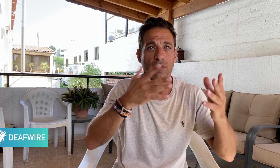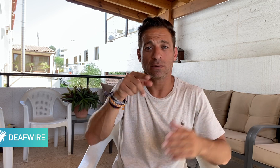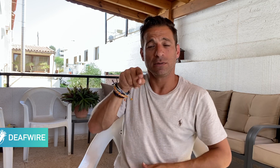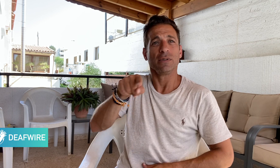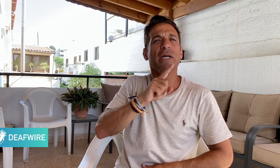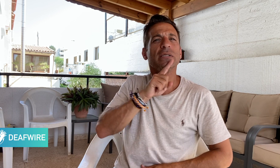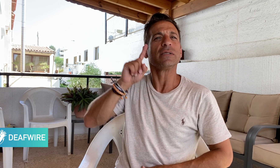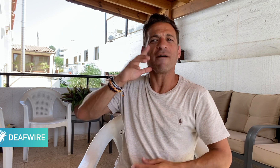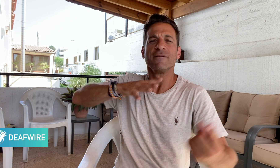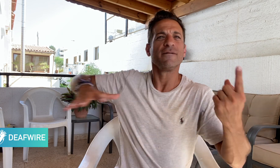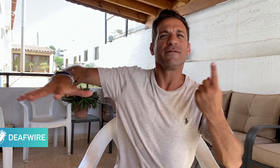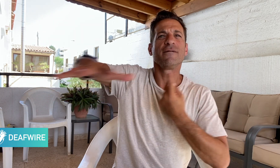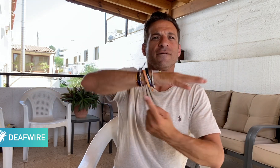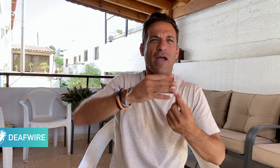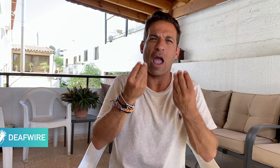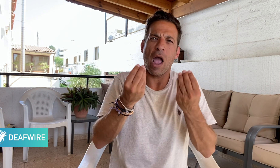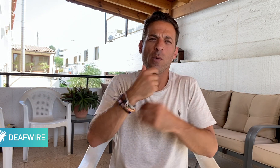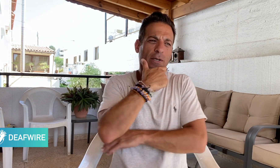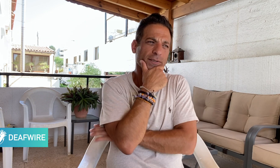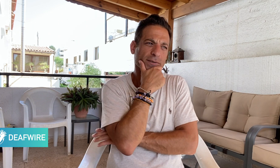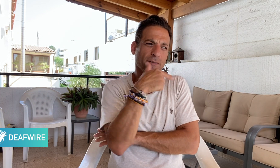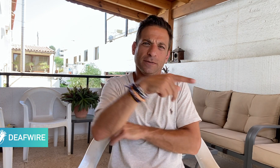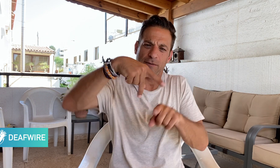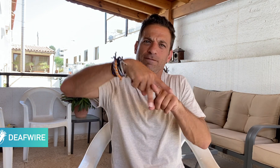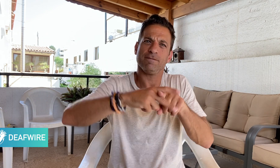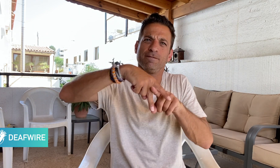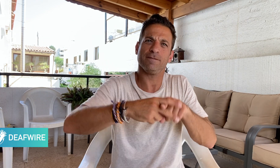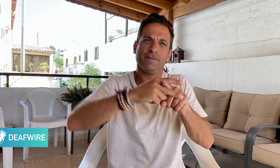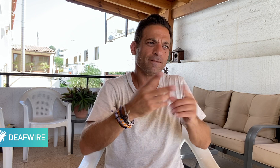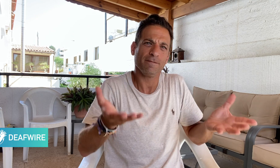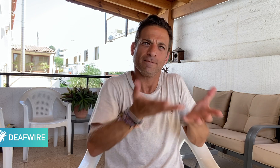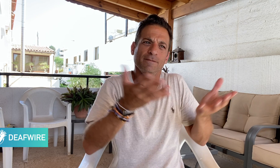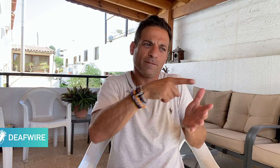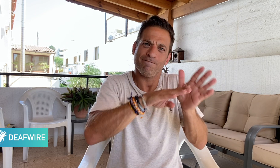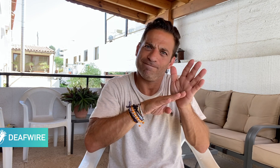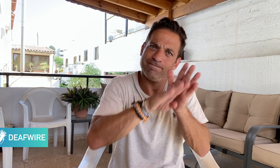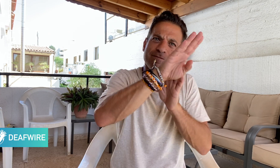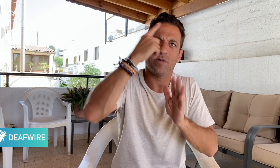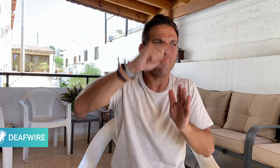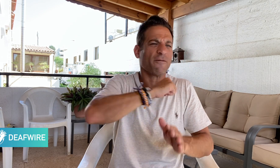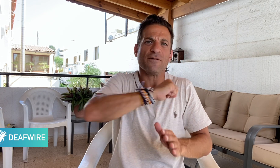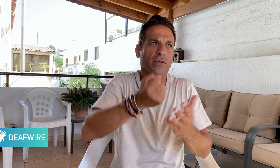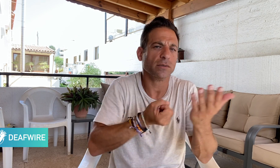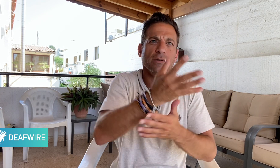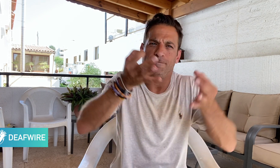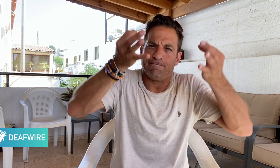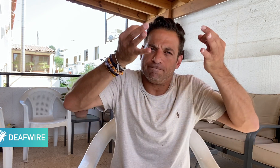in danger. What can the Deaf community do about this issue?